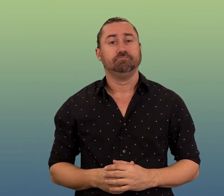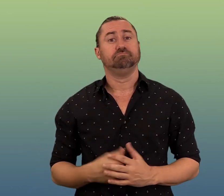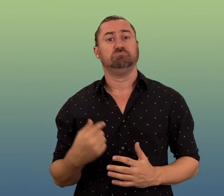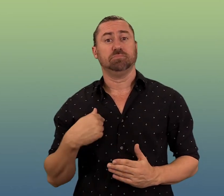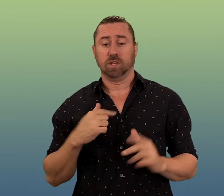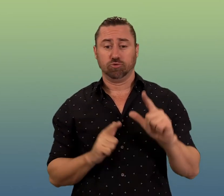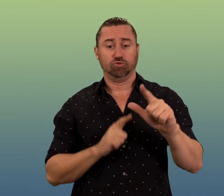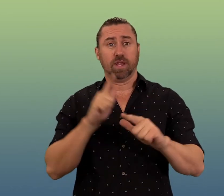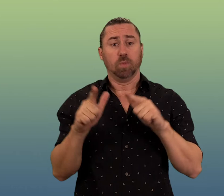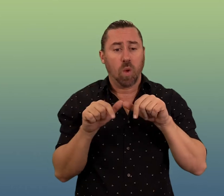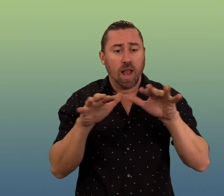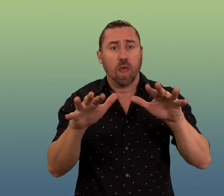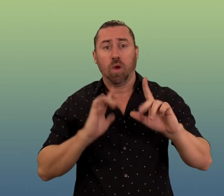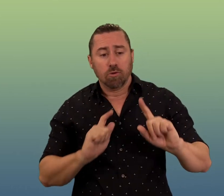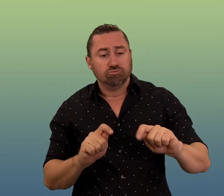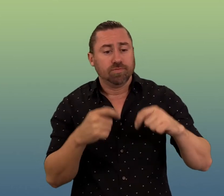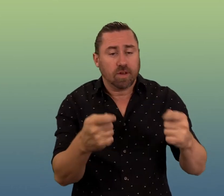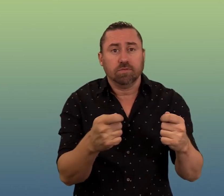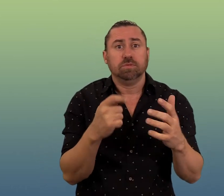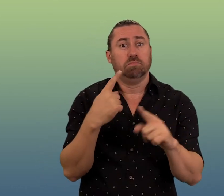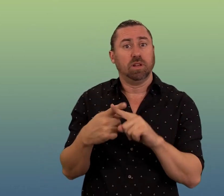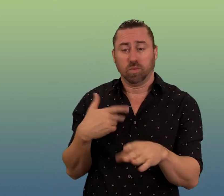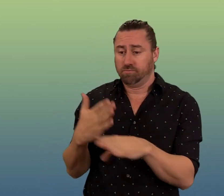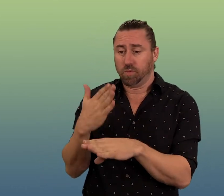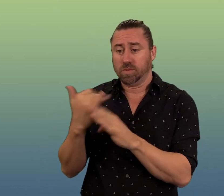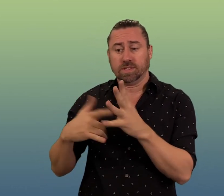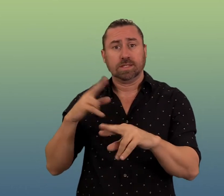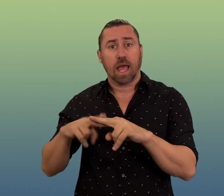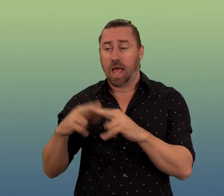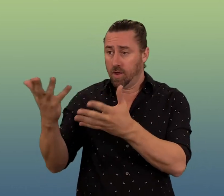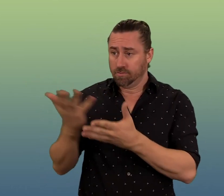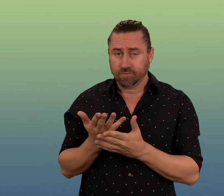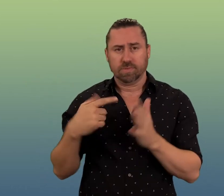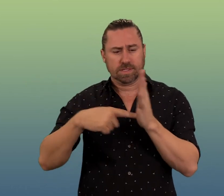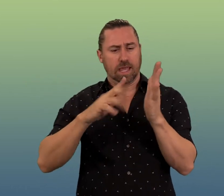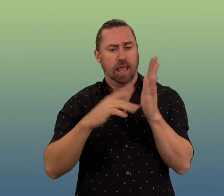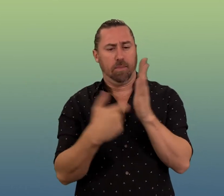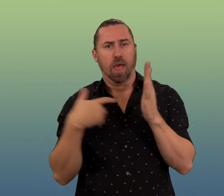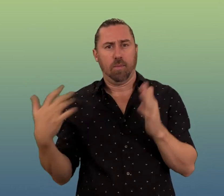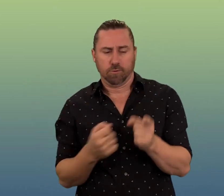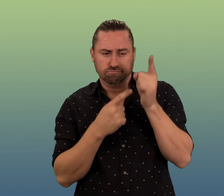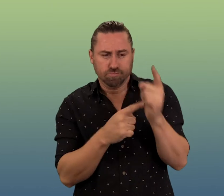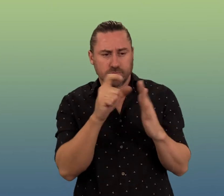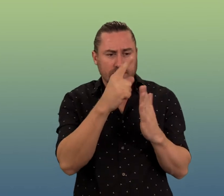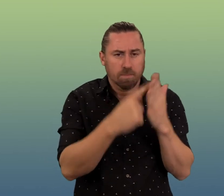As a transport network provider and employer, TMR is obligated to comply with all disability,